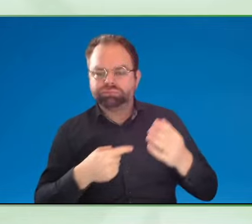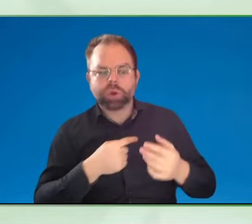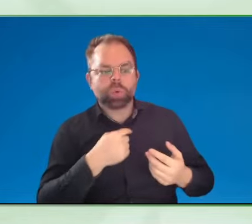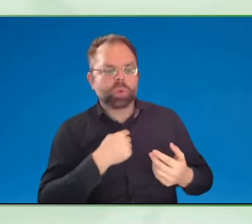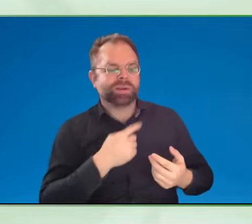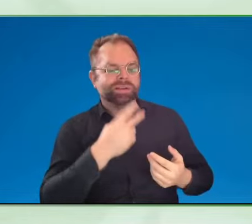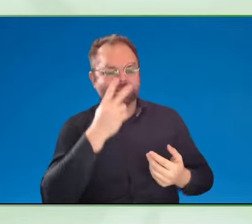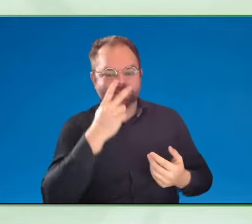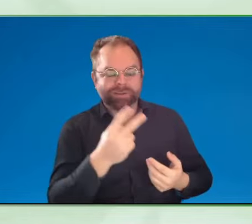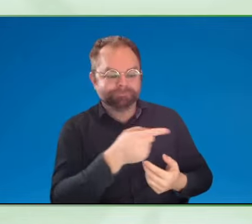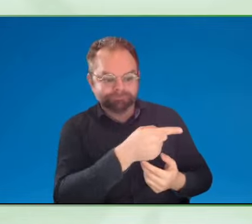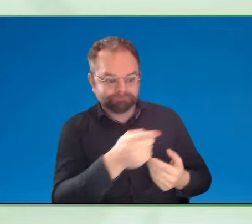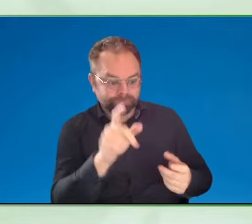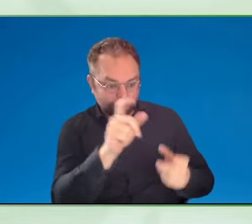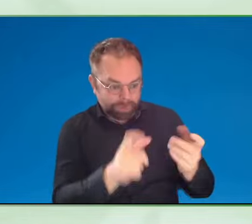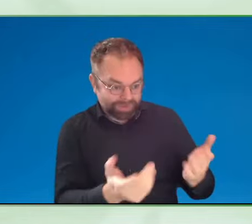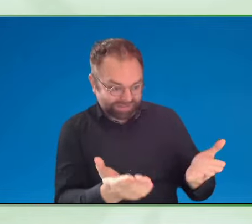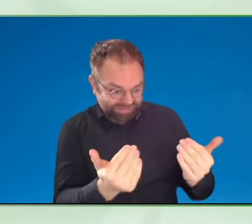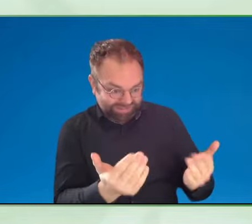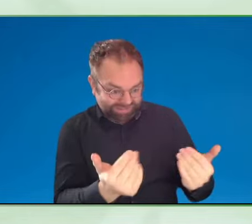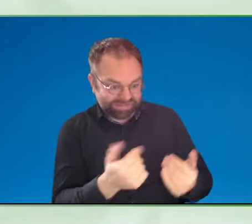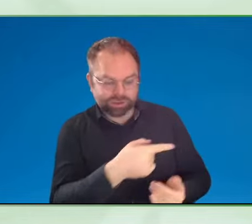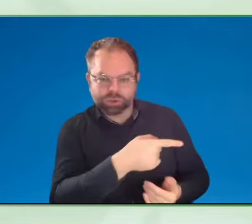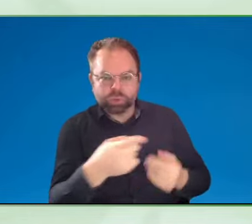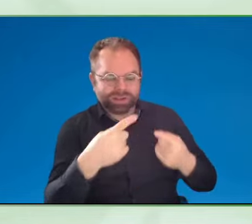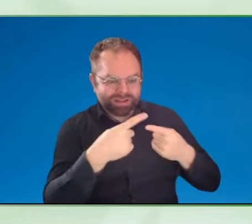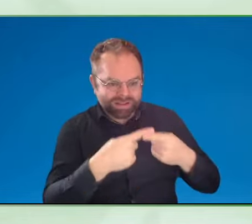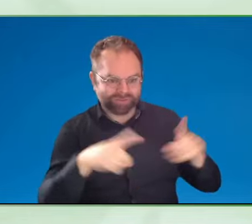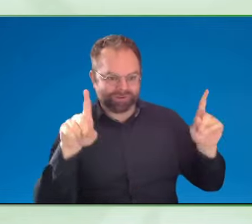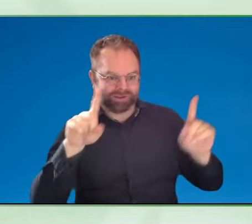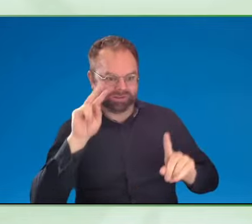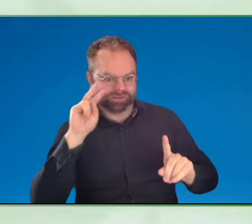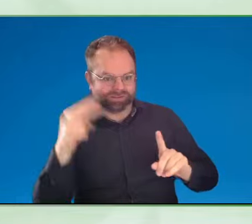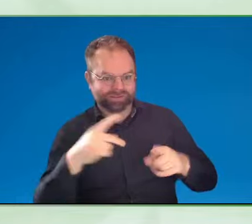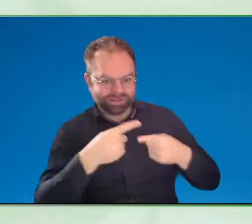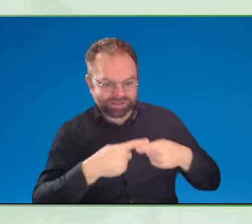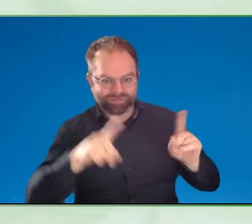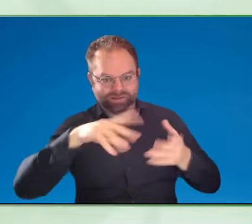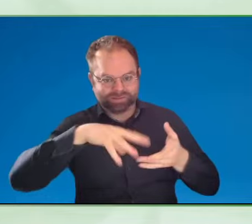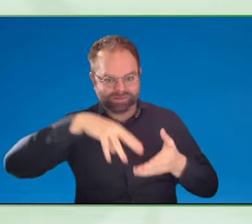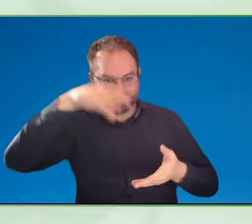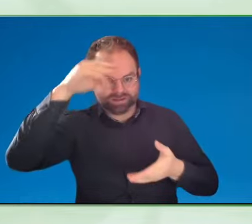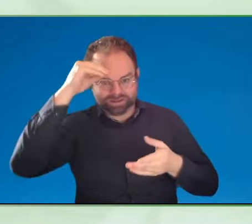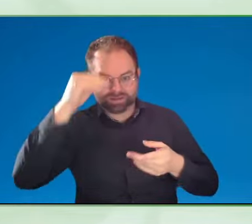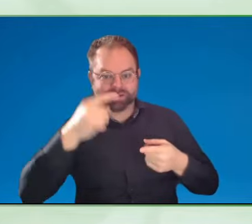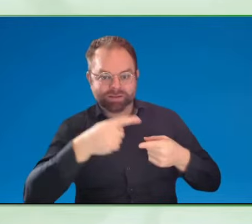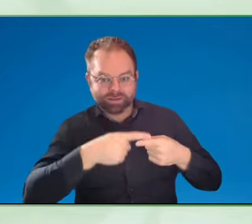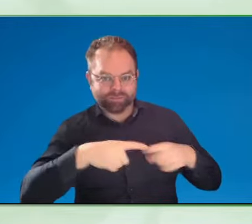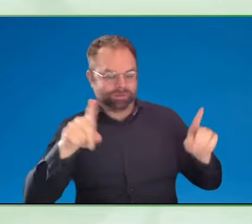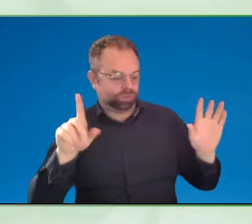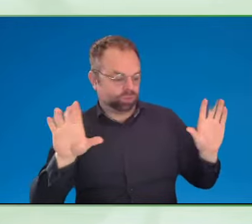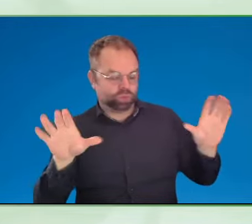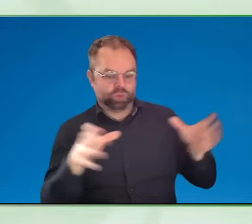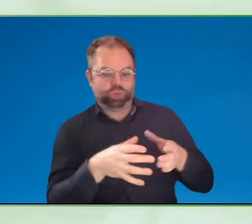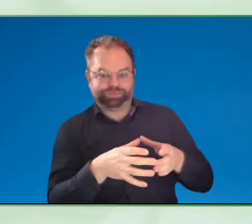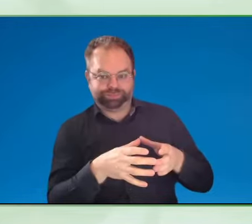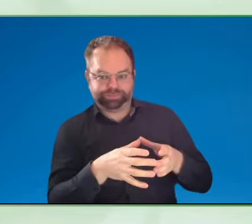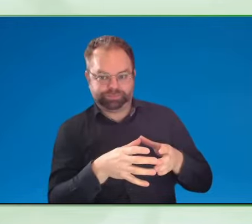We brought people in with exciting programs to listen to what you are doing now and also